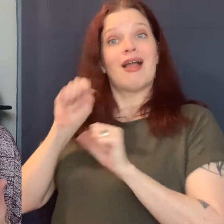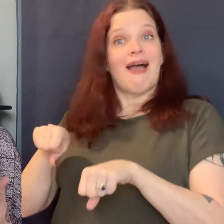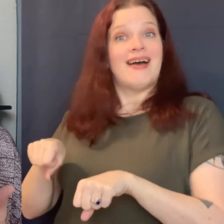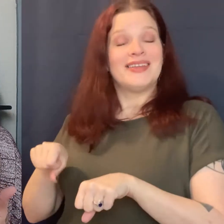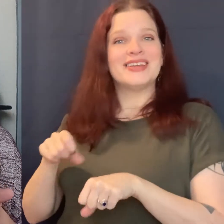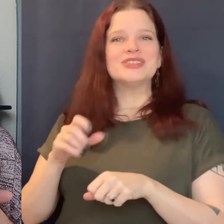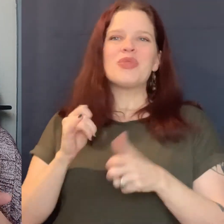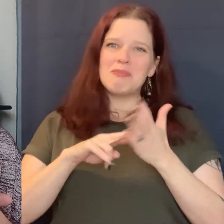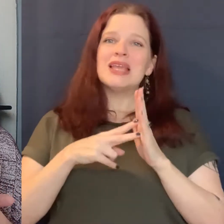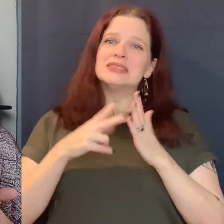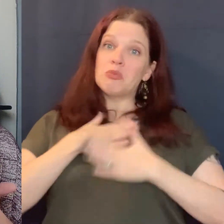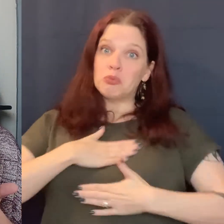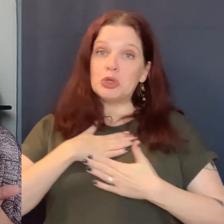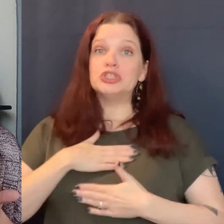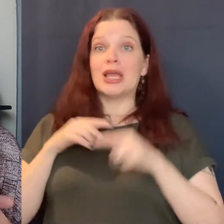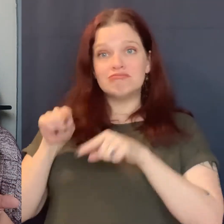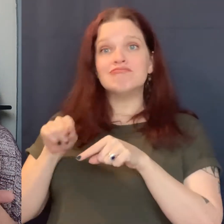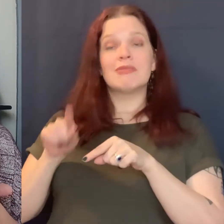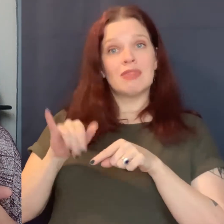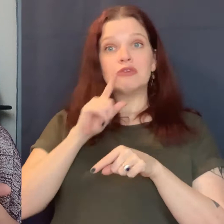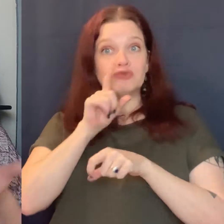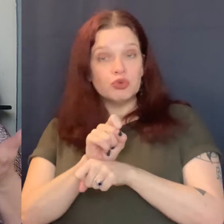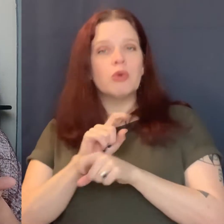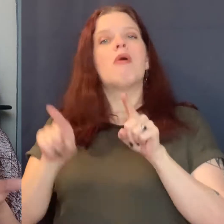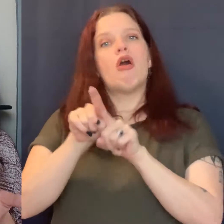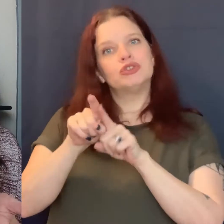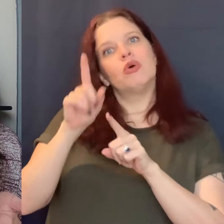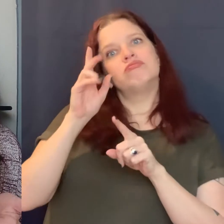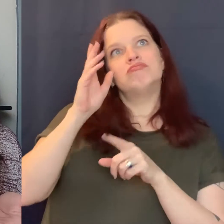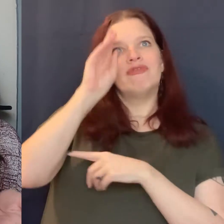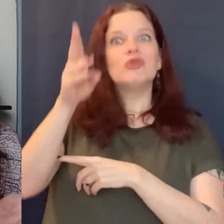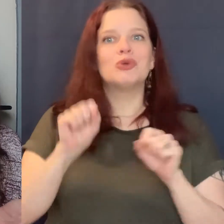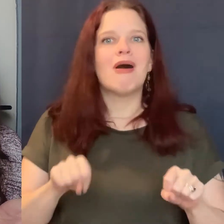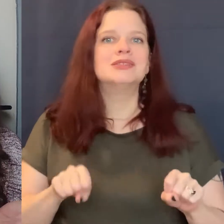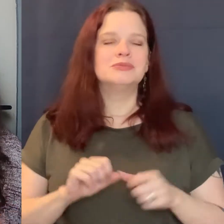that in a way that allows me to make room for growth, but then also appreciate that where I'm at now.